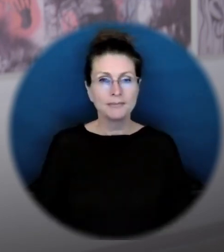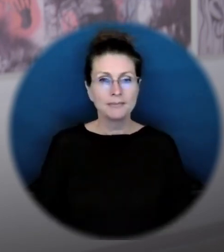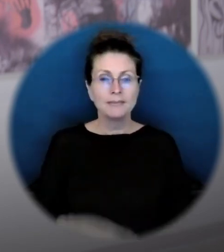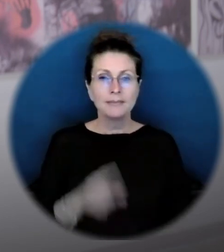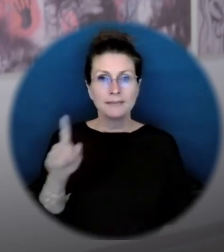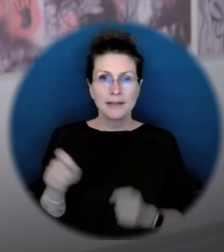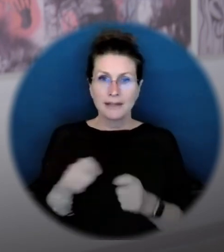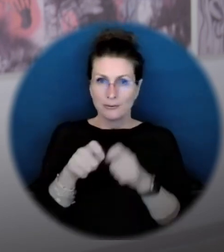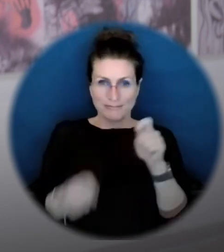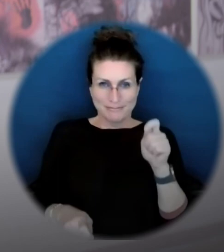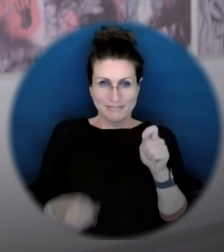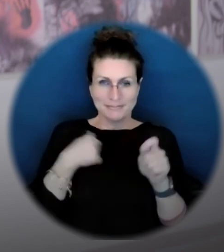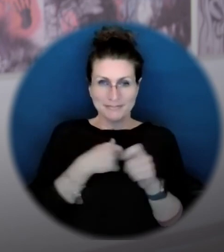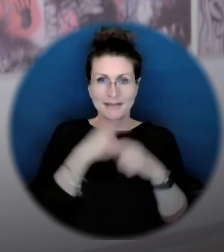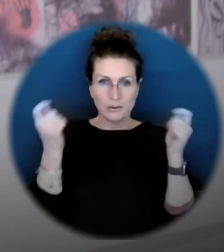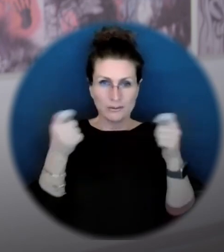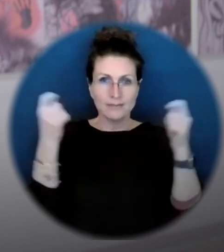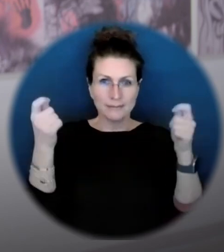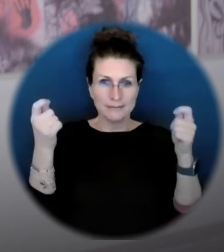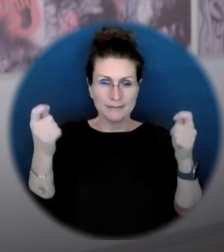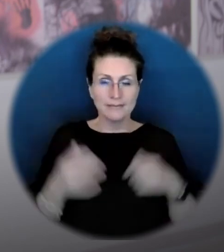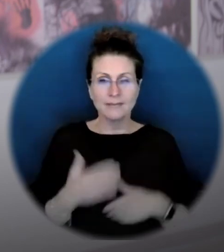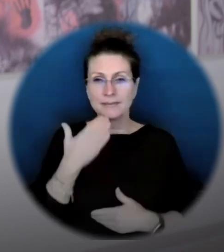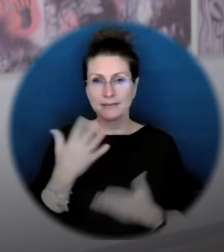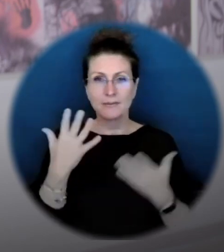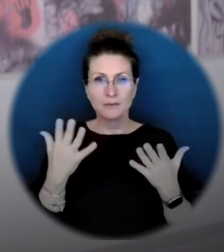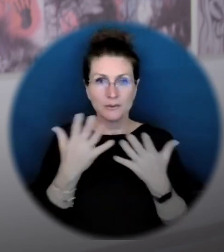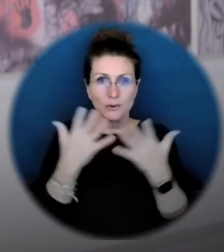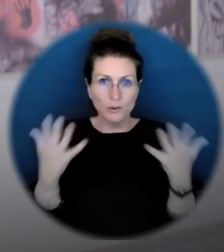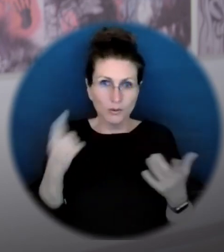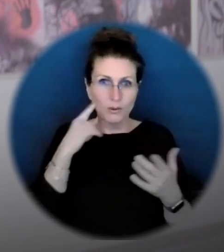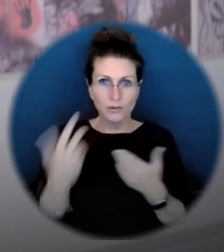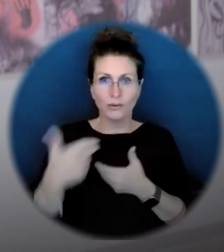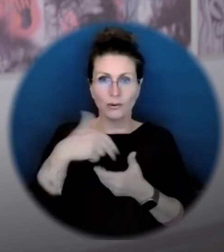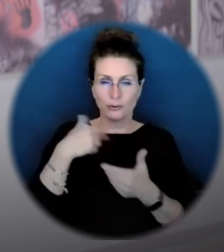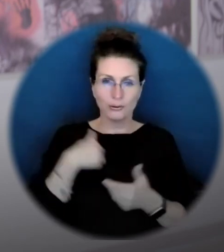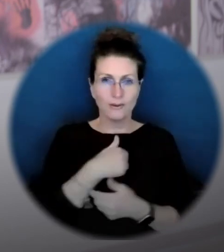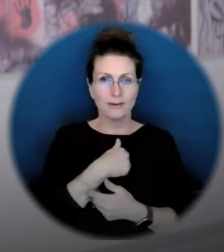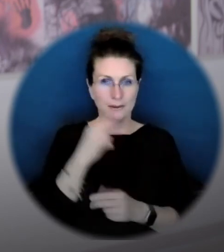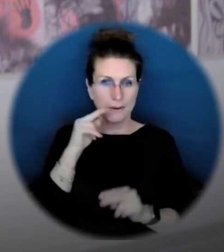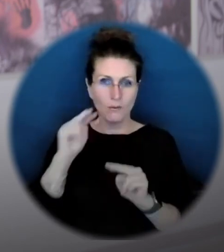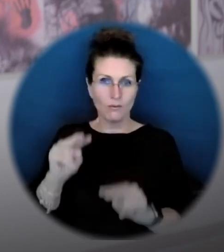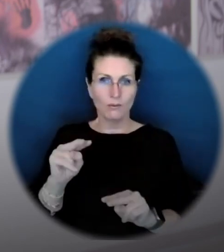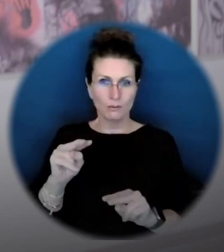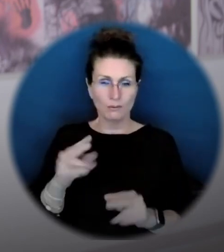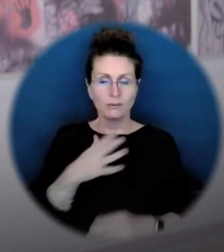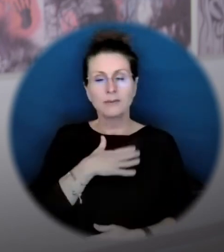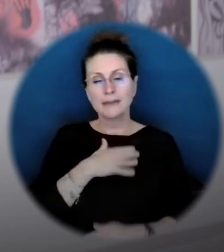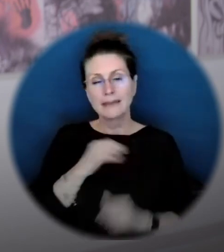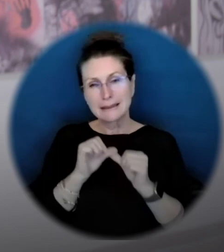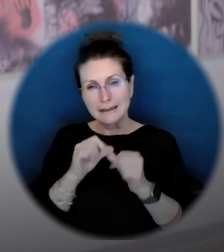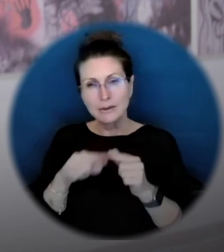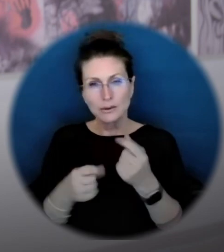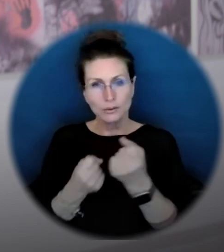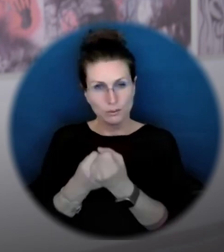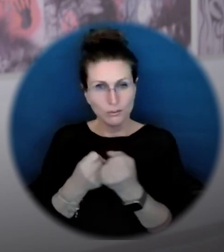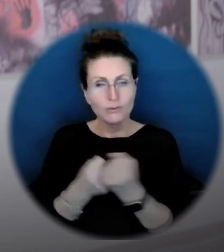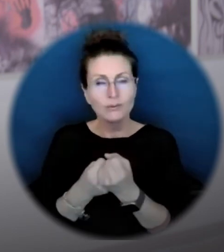This concludes our ceremony. Thank you for joining us. Please continue to show your support